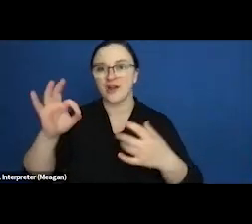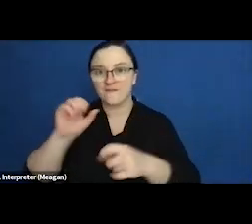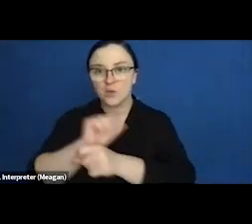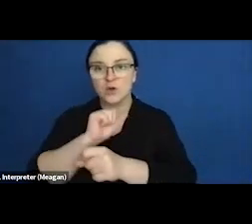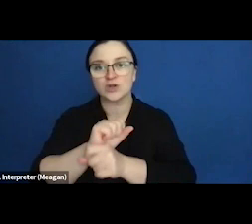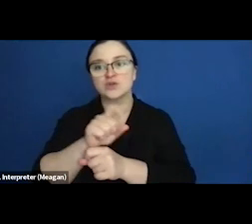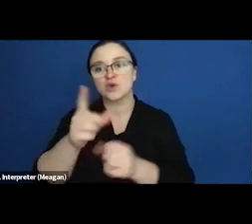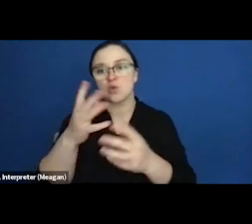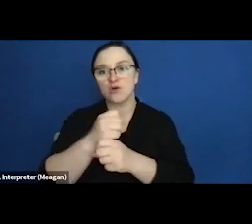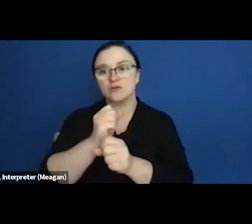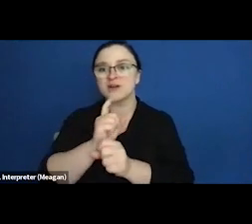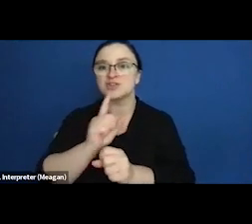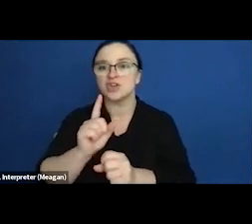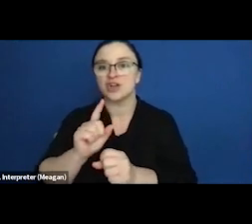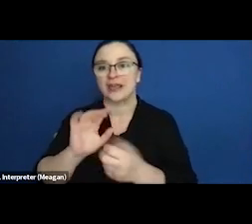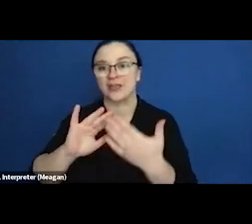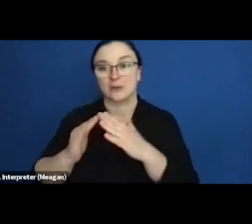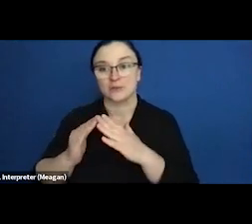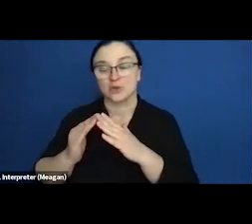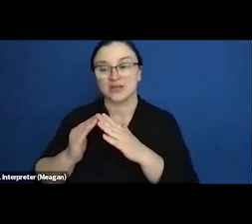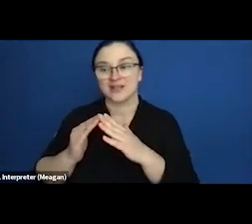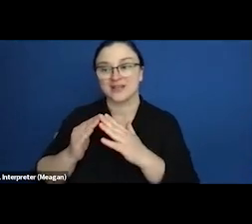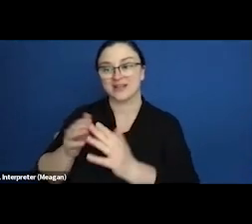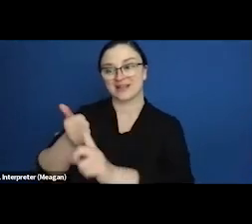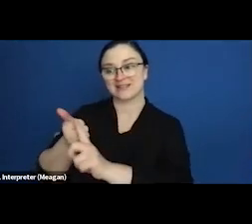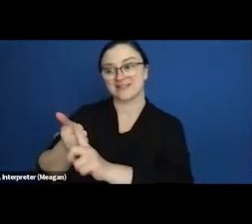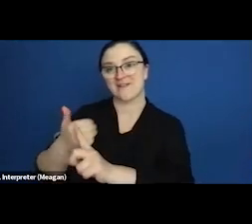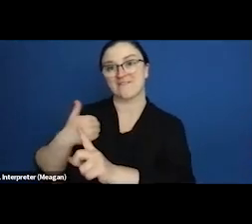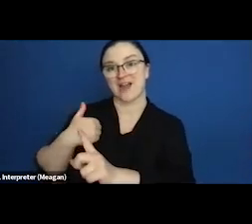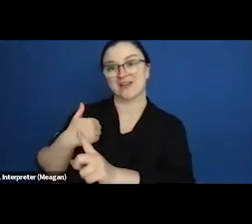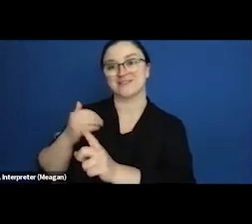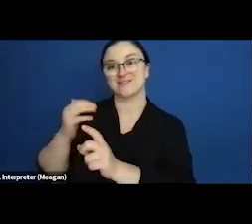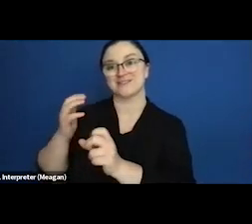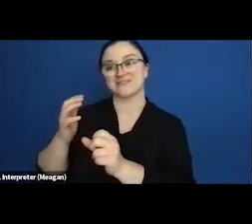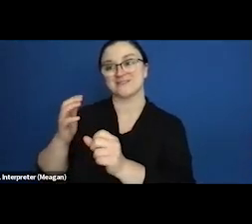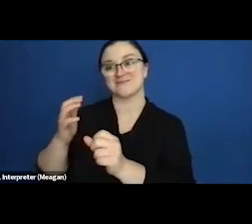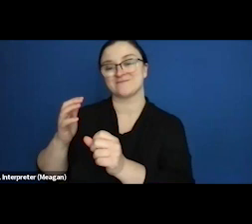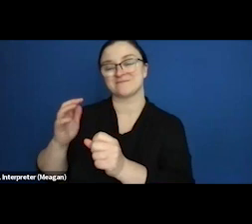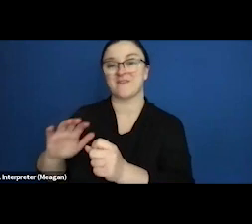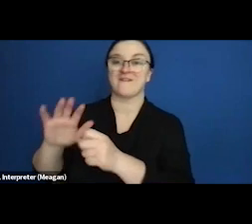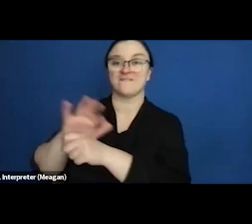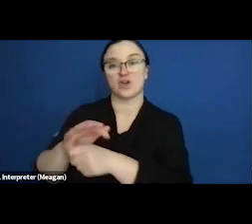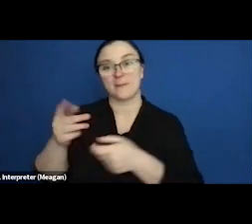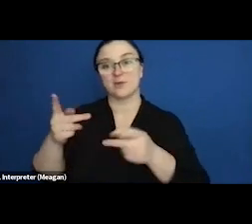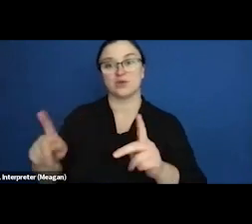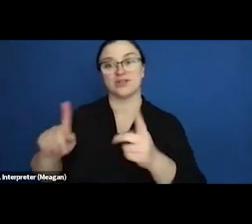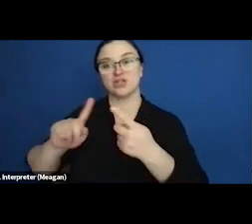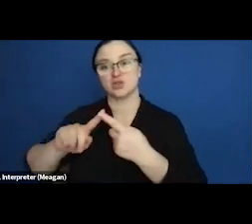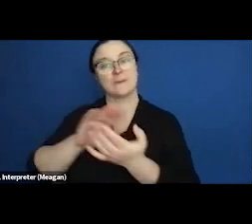that the community has a full kind of opportunity to be a participant,